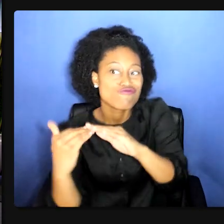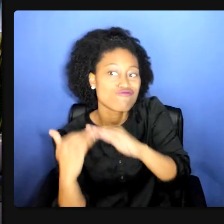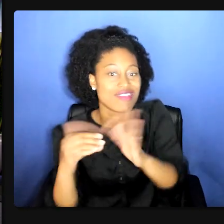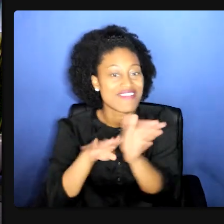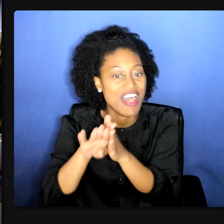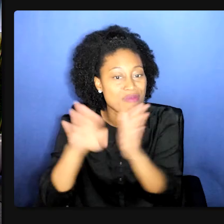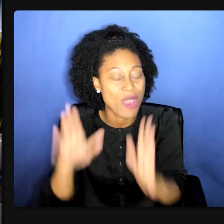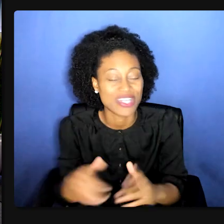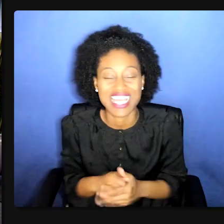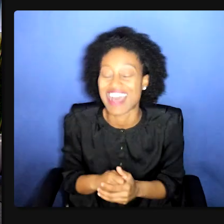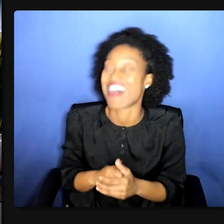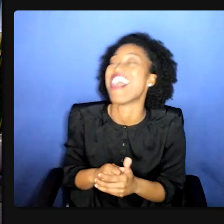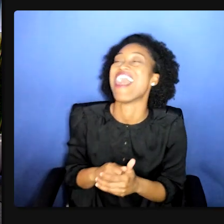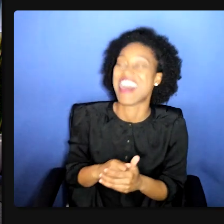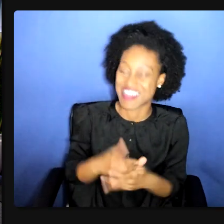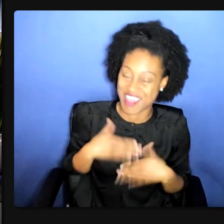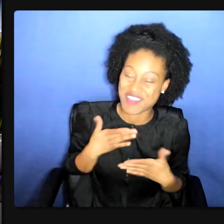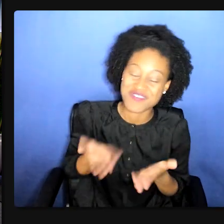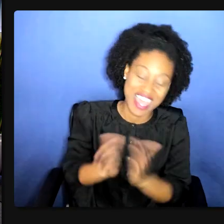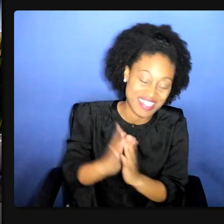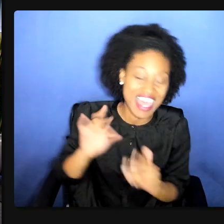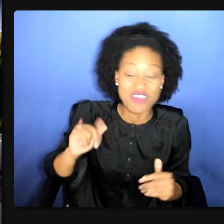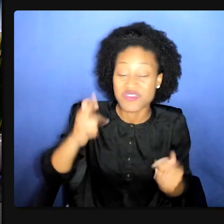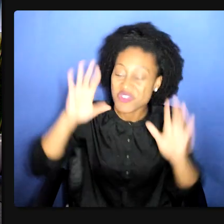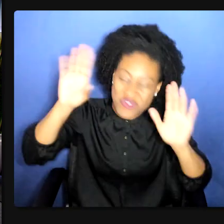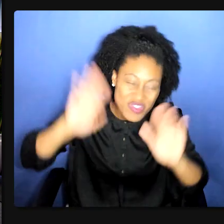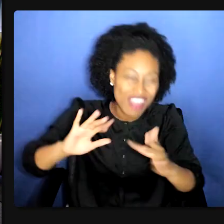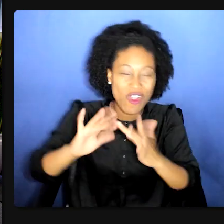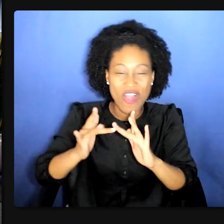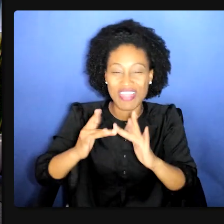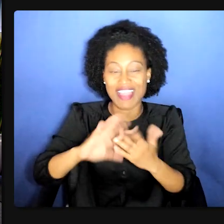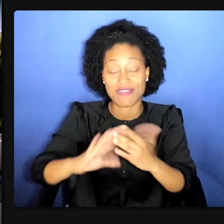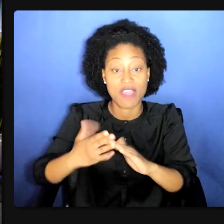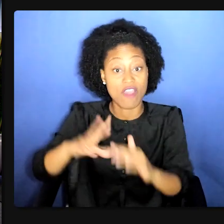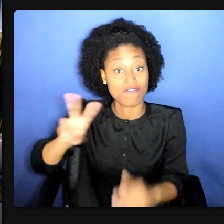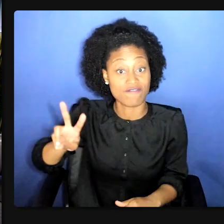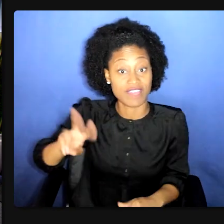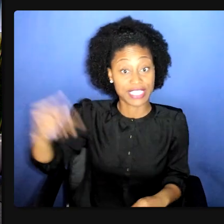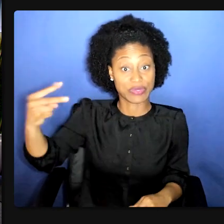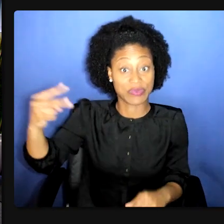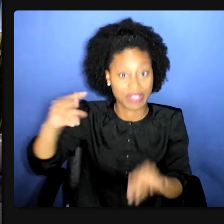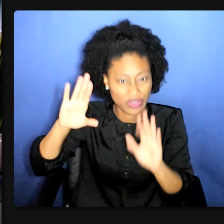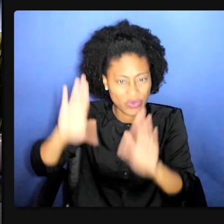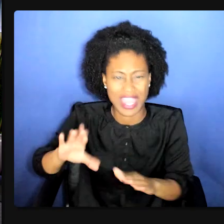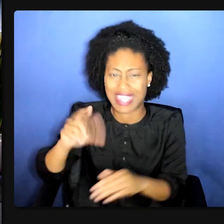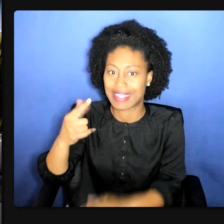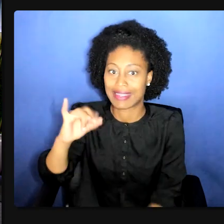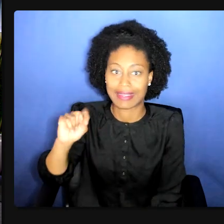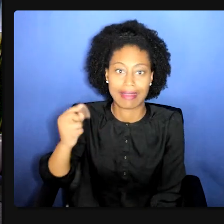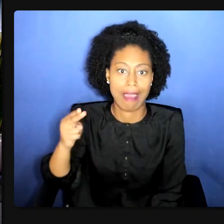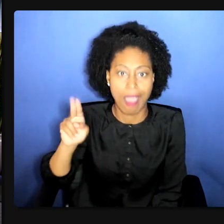we have a great online community so already for our version 2 we have a great uh github repository